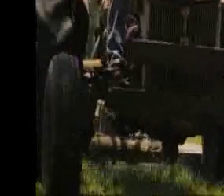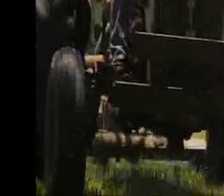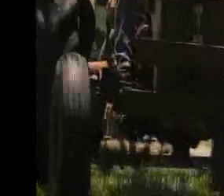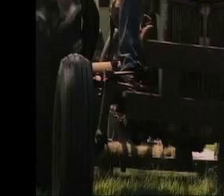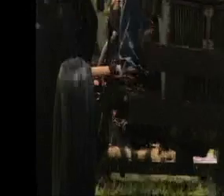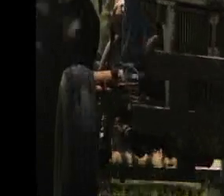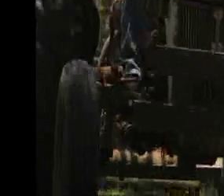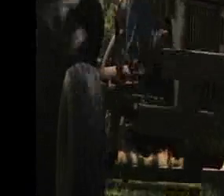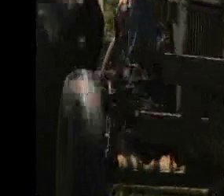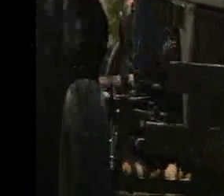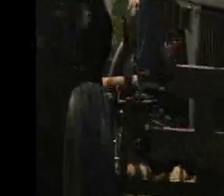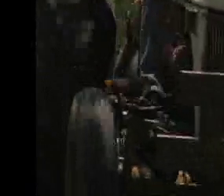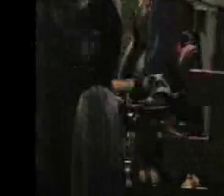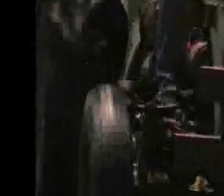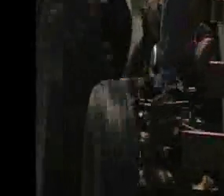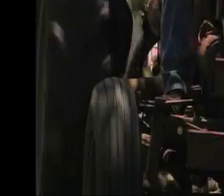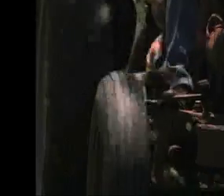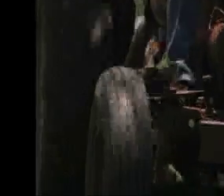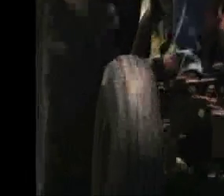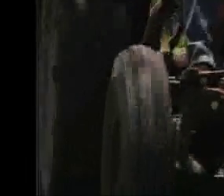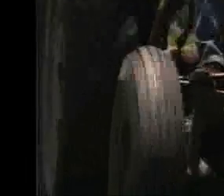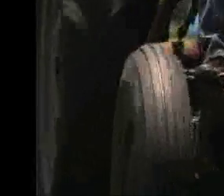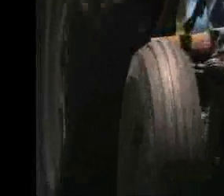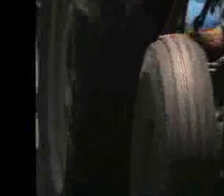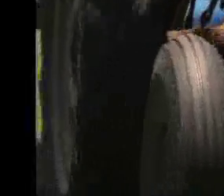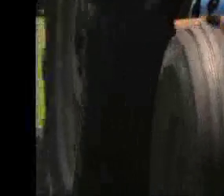that it can affect your ground water.